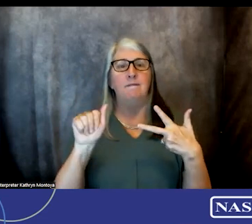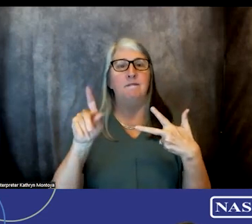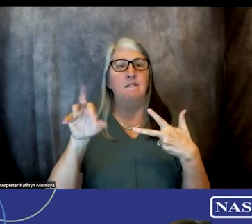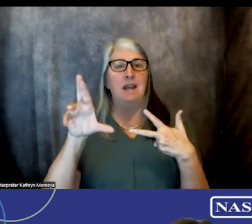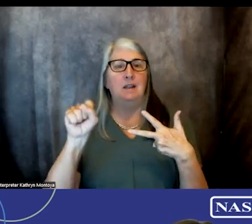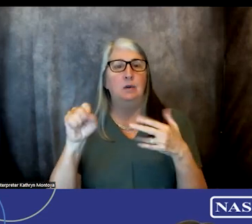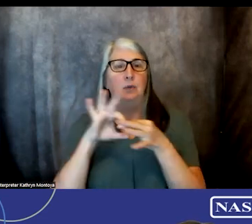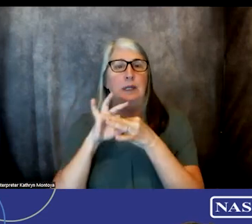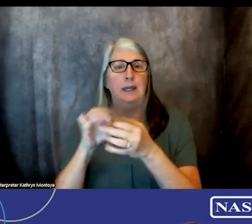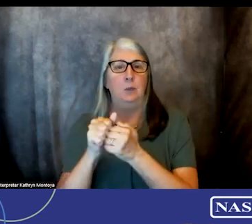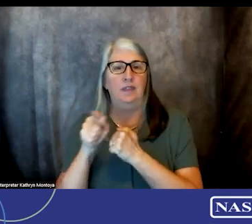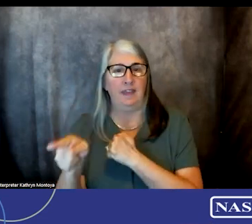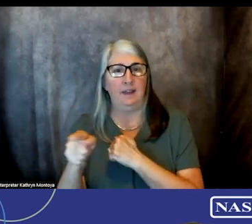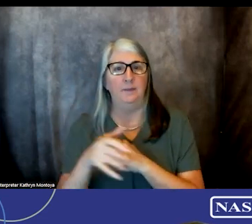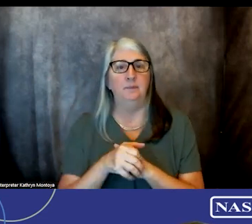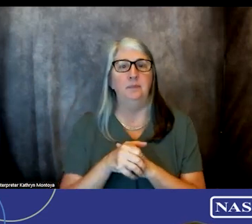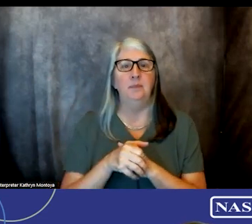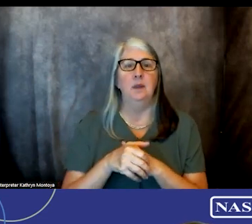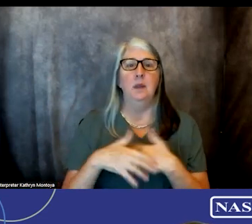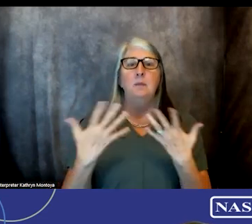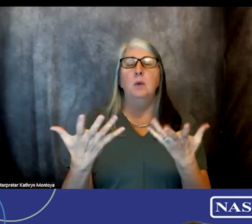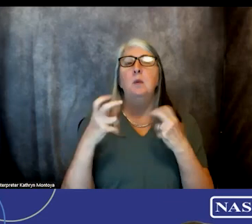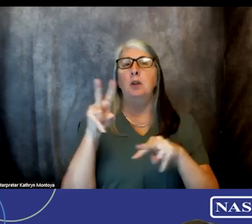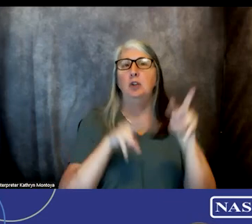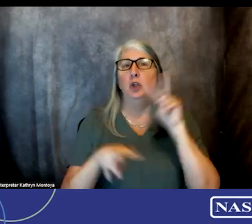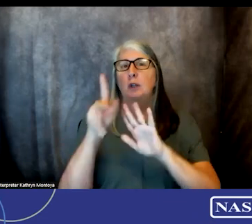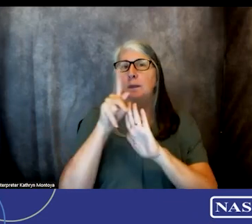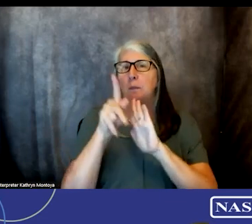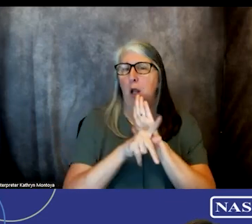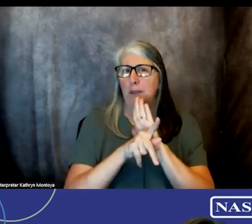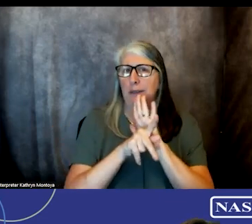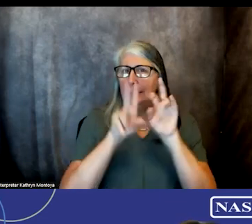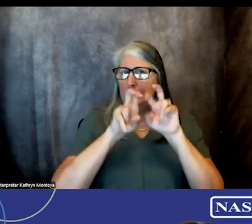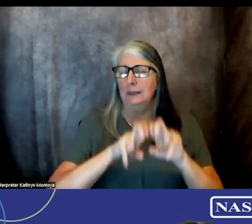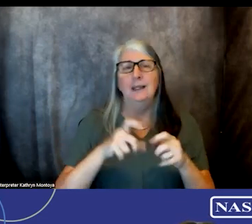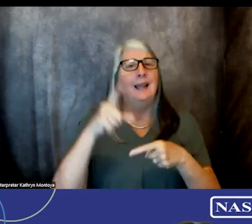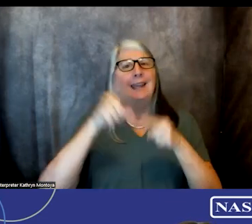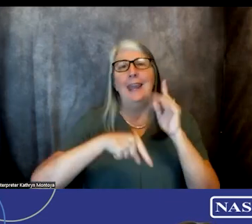AGAIN, WE ENCOURAGE YOU TO LOOK AT THE POLICIES. I CANNOT TOUCH BASE ON THEM, BUT WE GO OVER